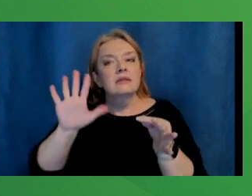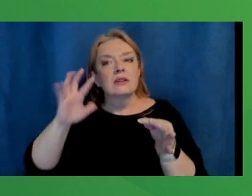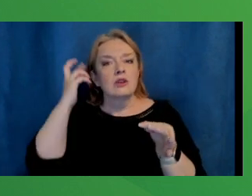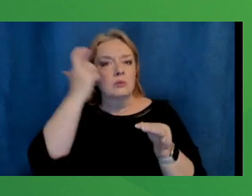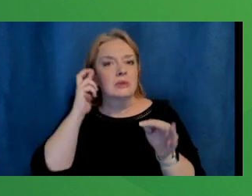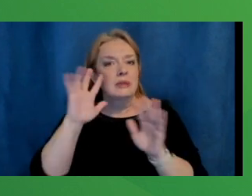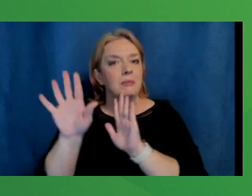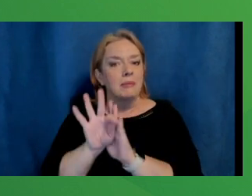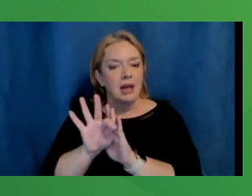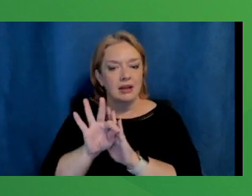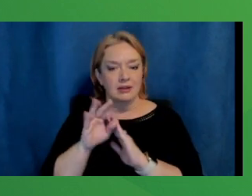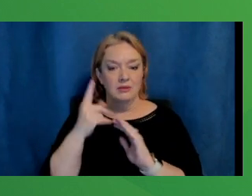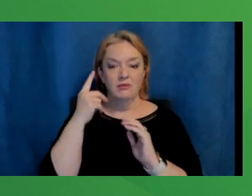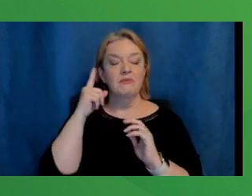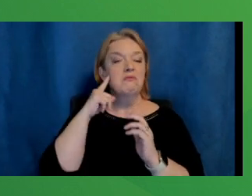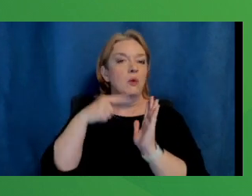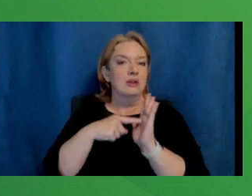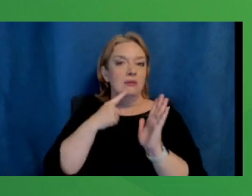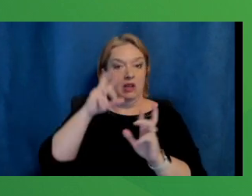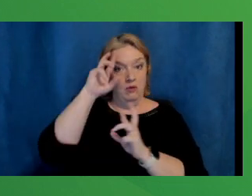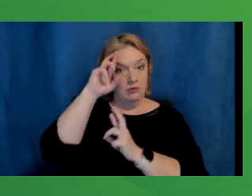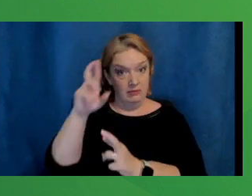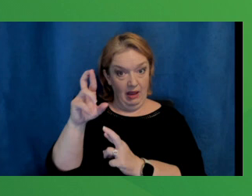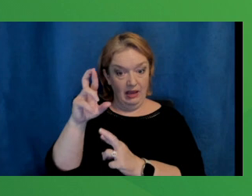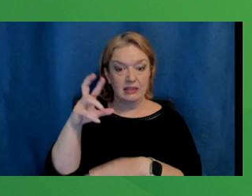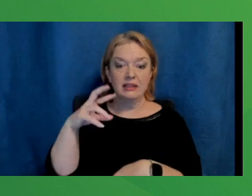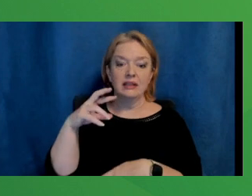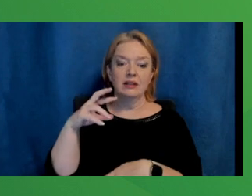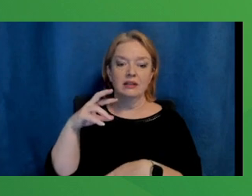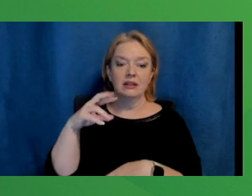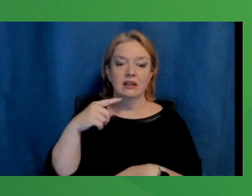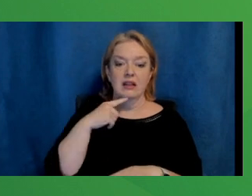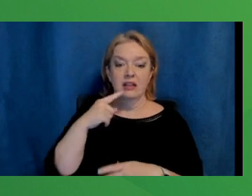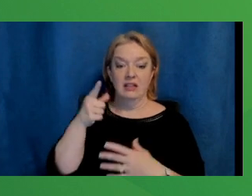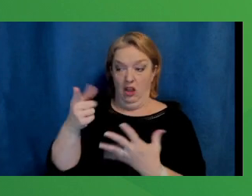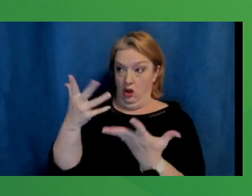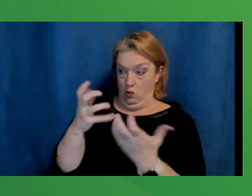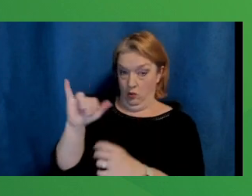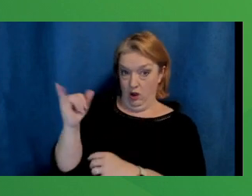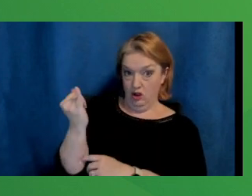because in order to have justice, you need to have or earn respect. Equality. Equality is a part of